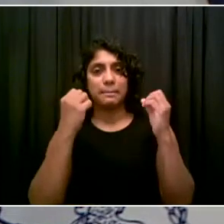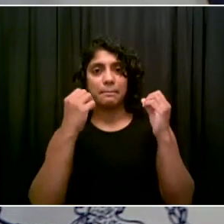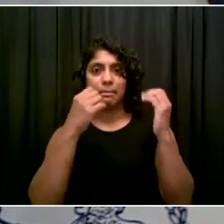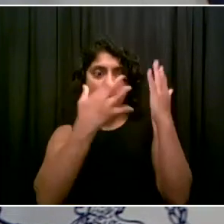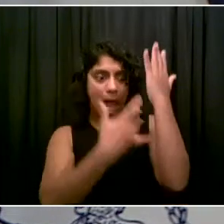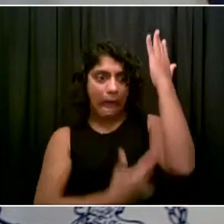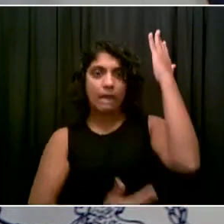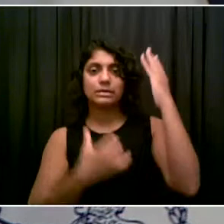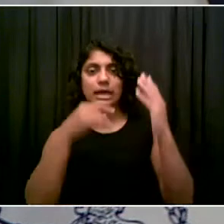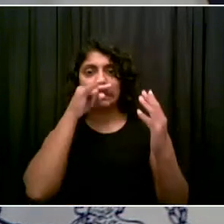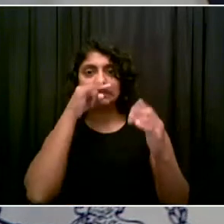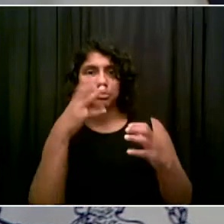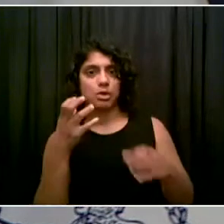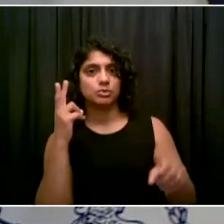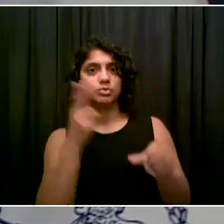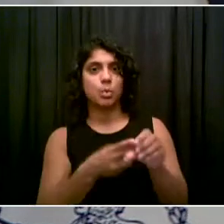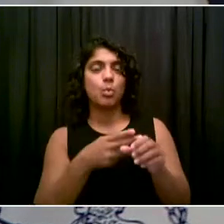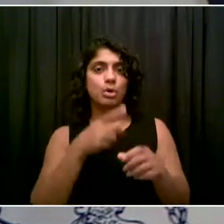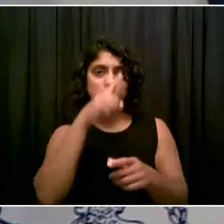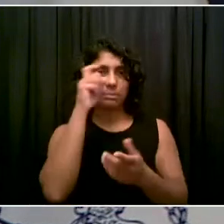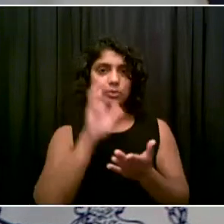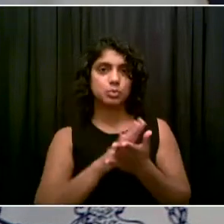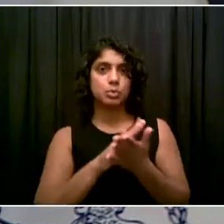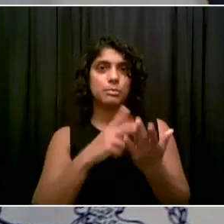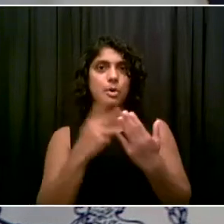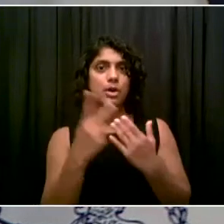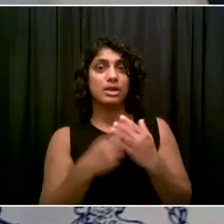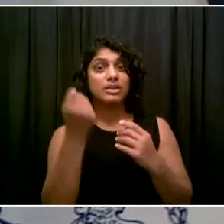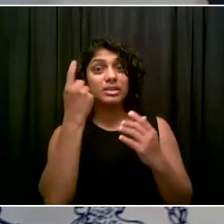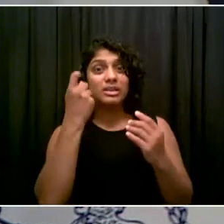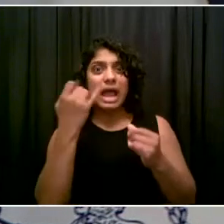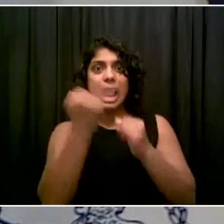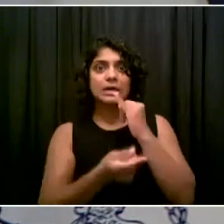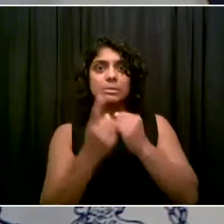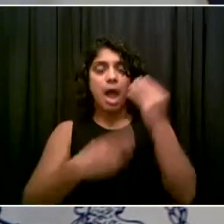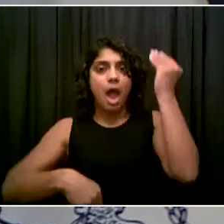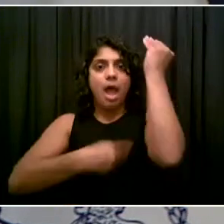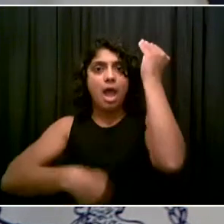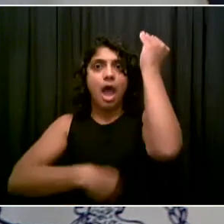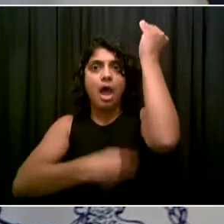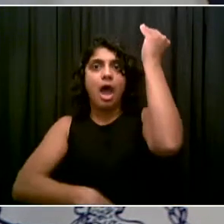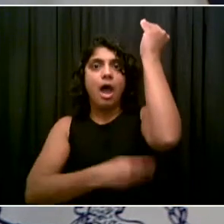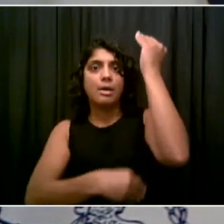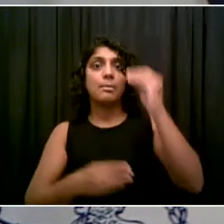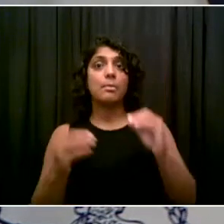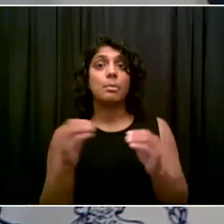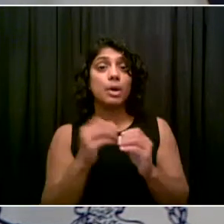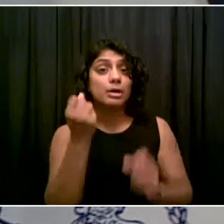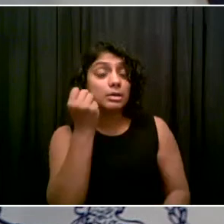EXPRESSED INTEREST, ALSO LAST-MINUTE DECISION TO REIMBURSE CAR SERVICES FOR